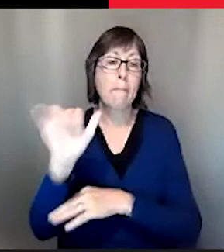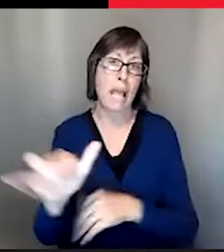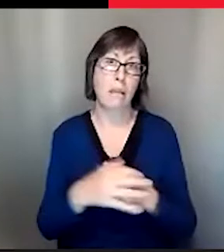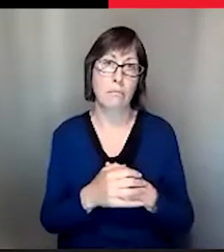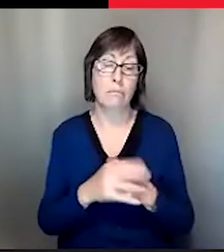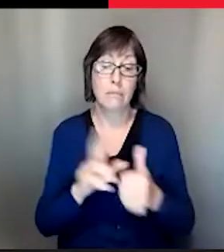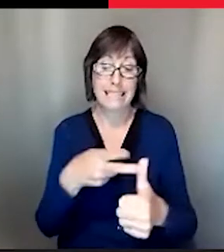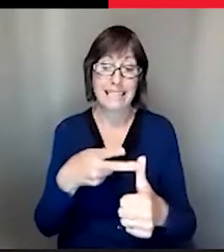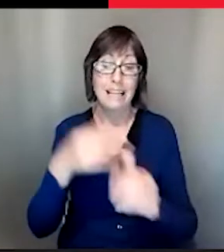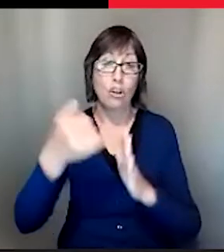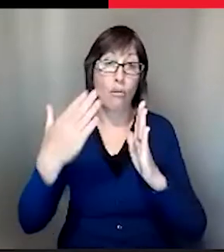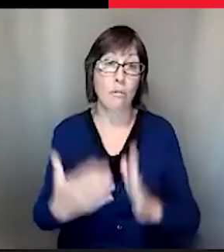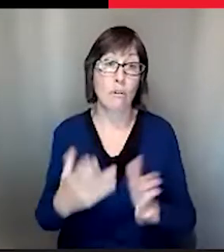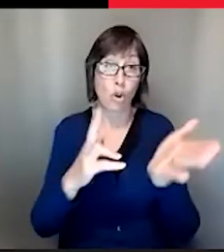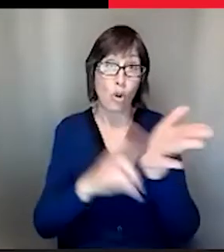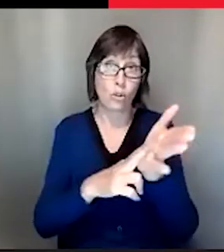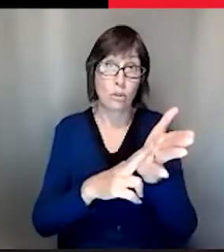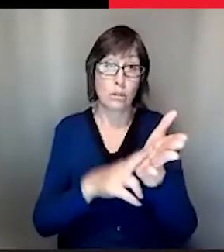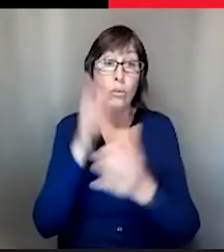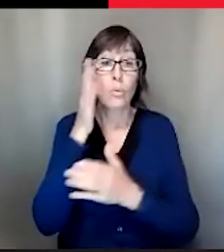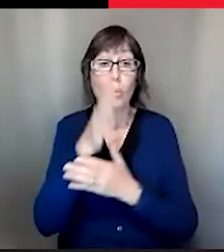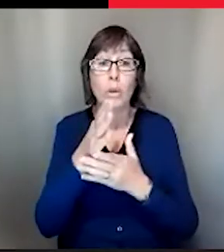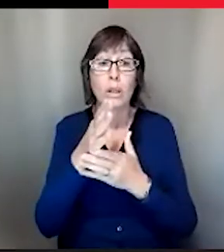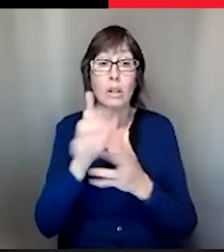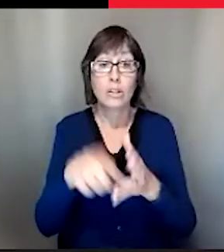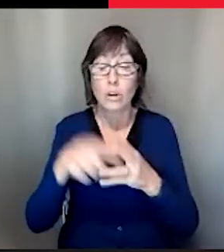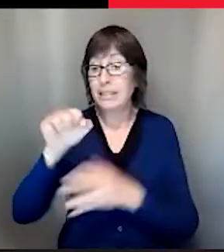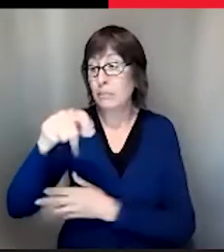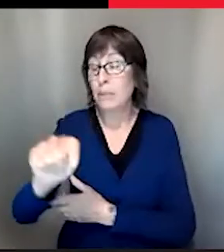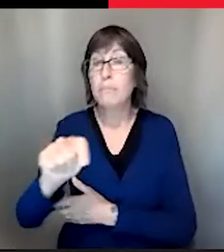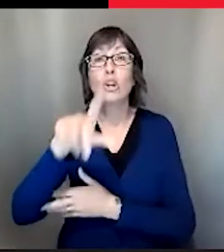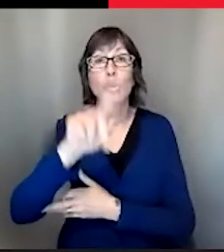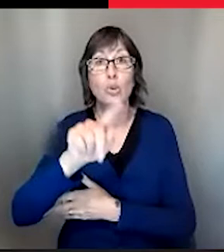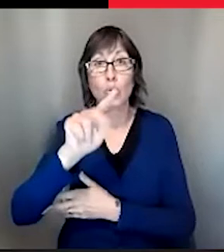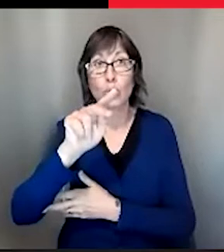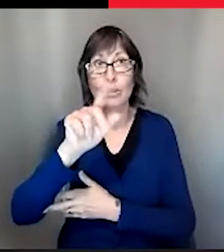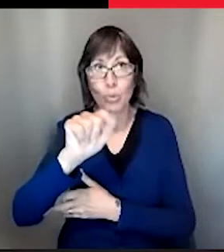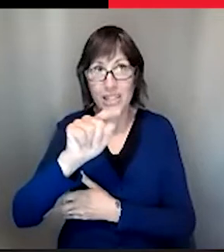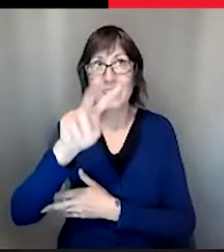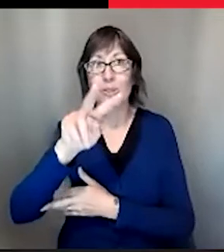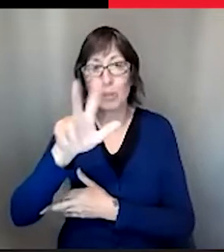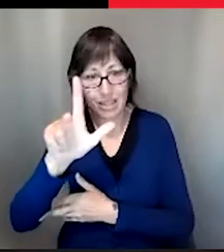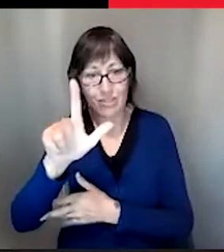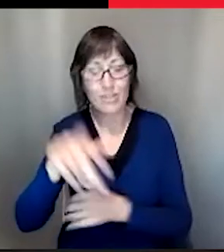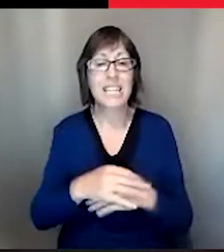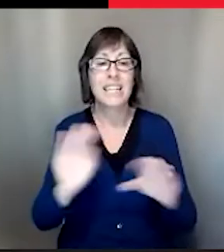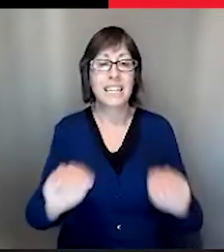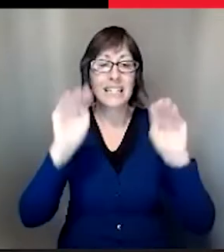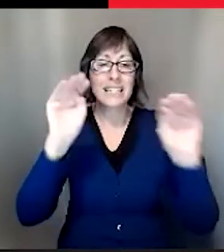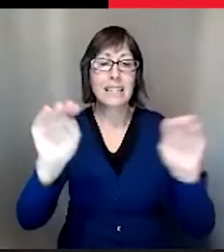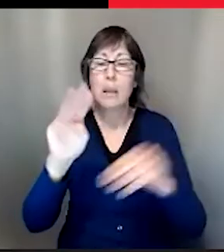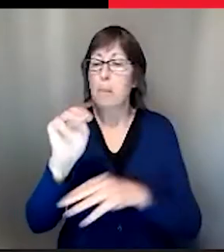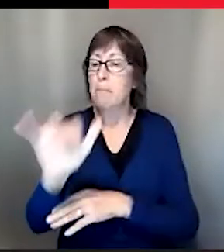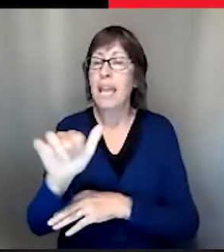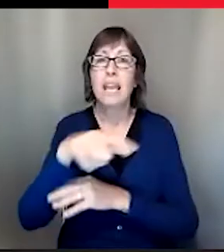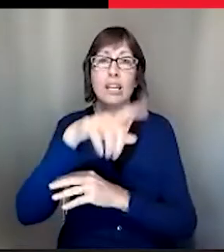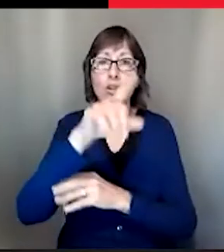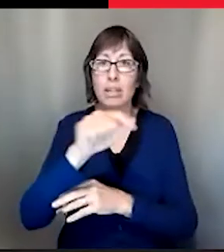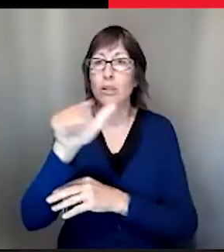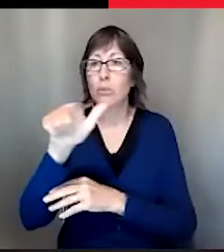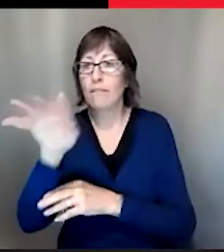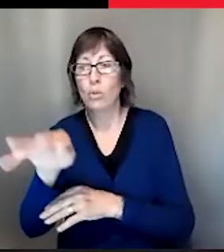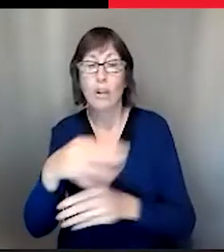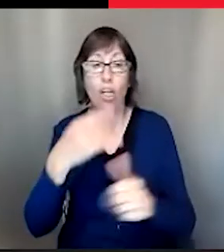Artist Contracted September 2023, Installation May 2024, Third Artist Contracted September